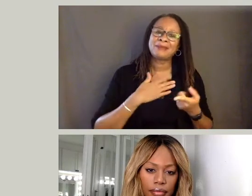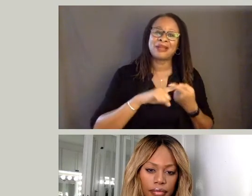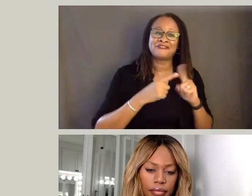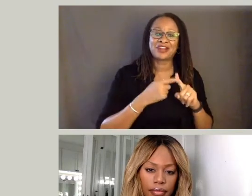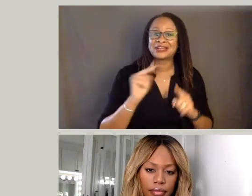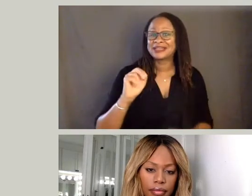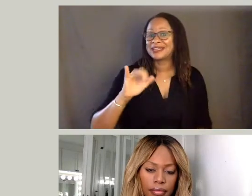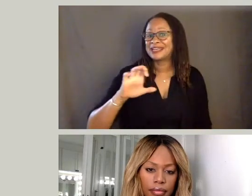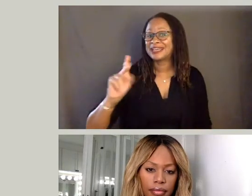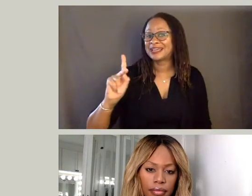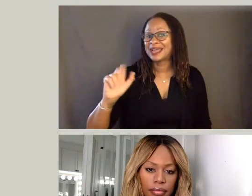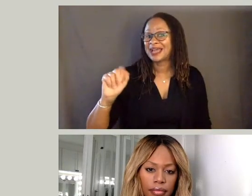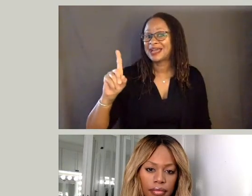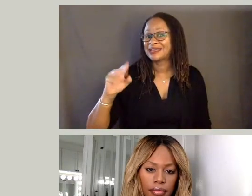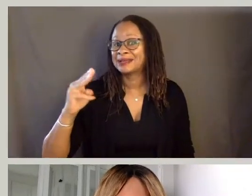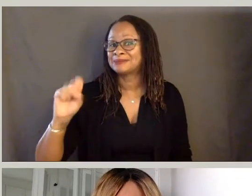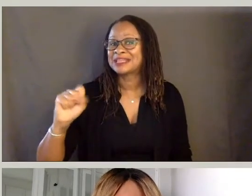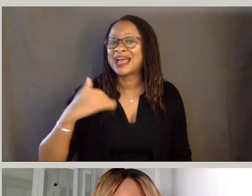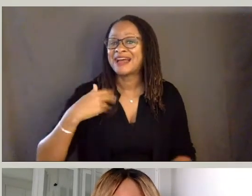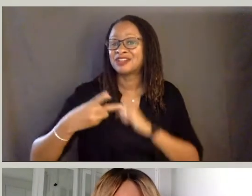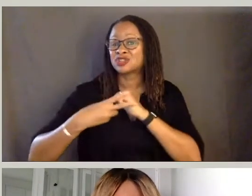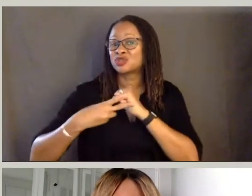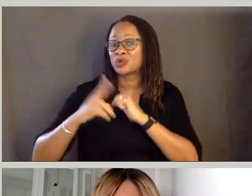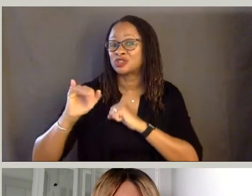had a storage unit with about, I dunno,